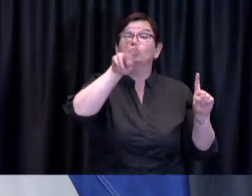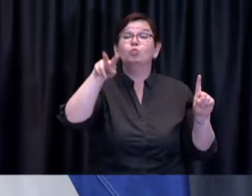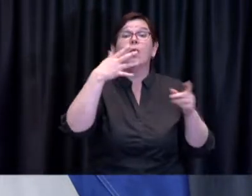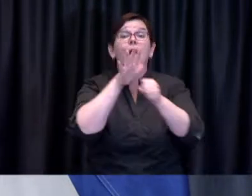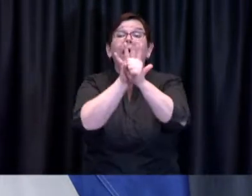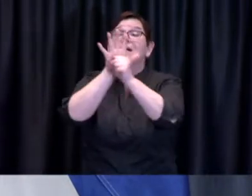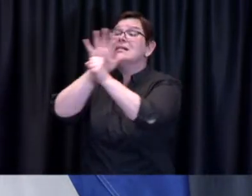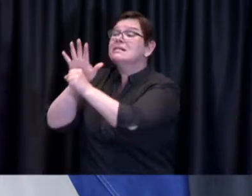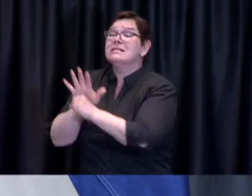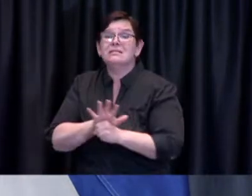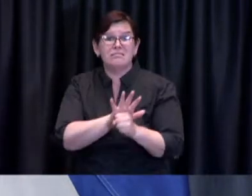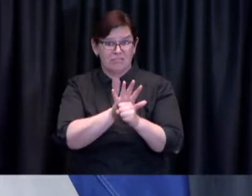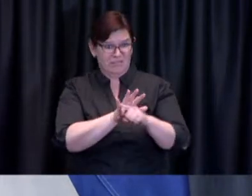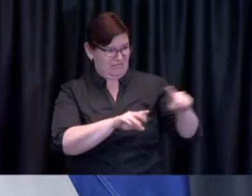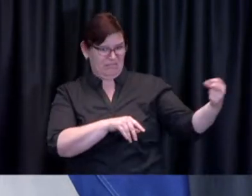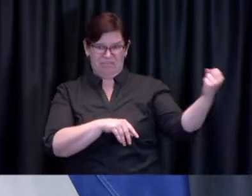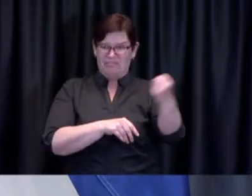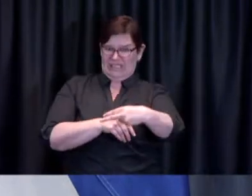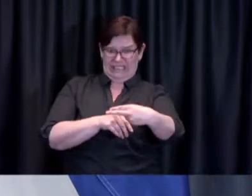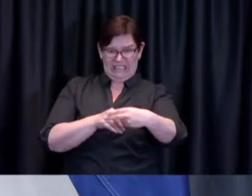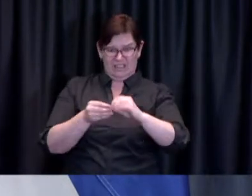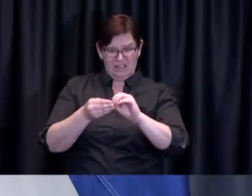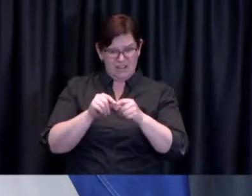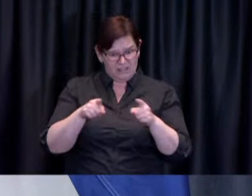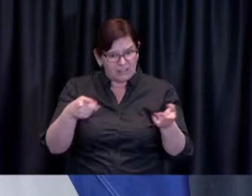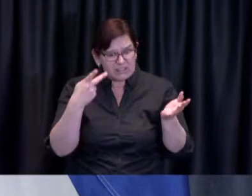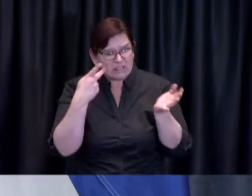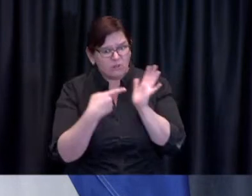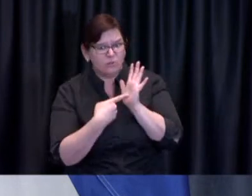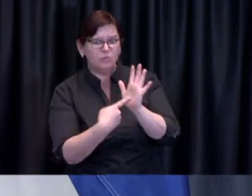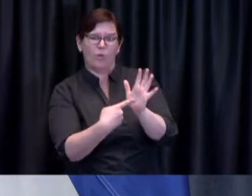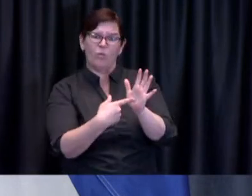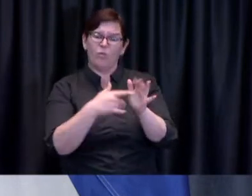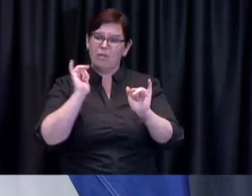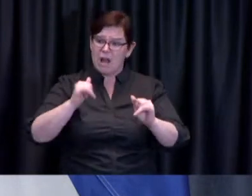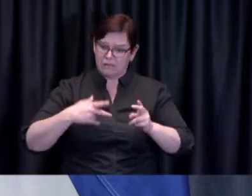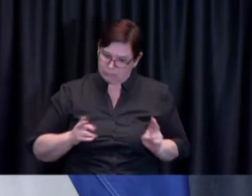these numbers show that the sprint strategy is working that it was and it is the right